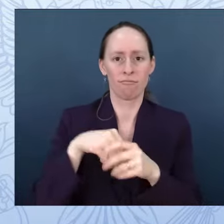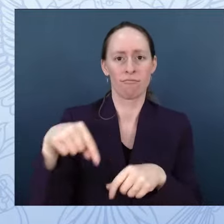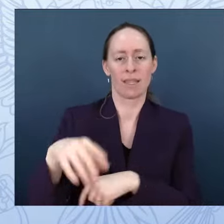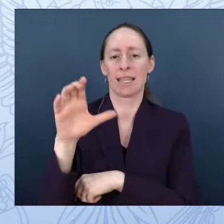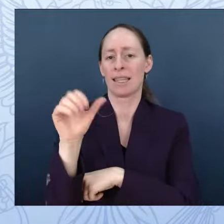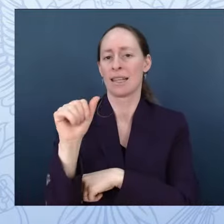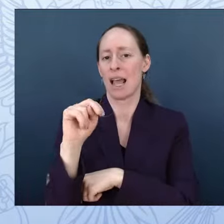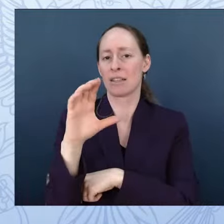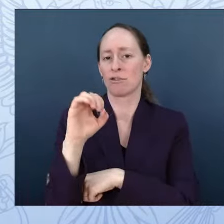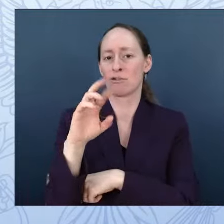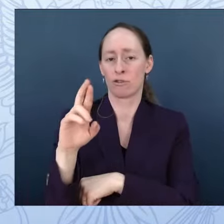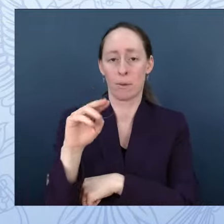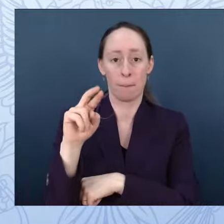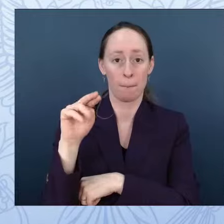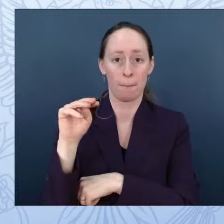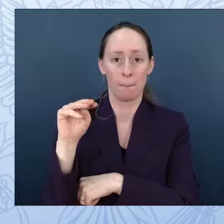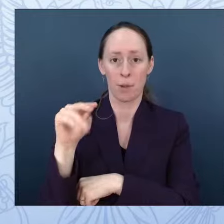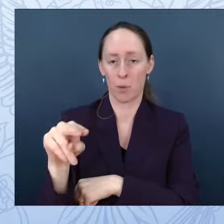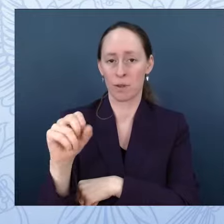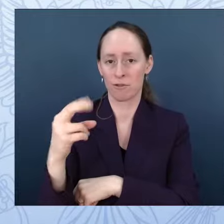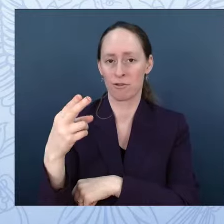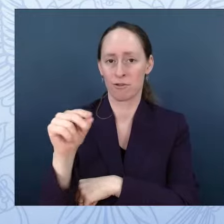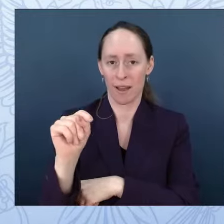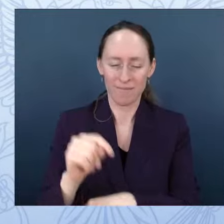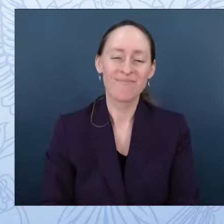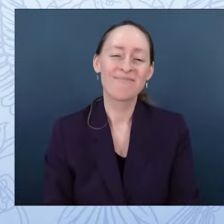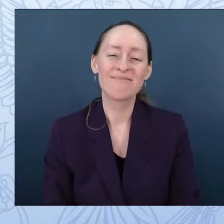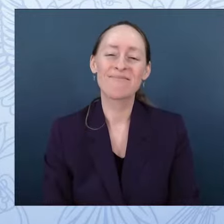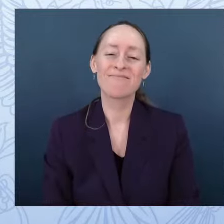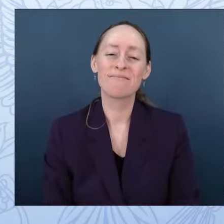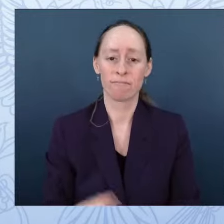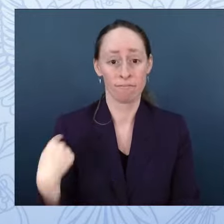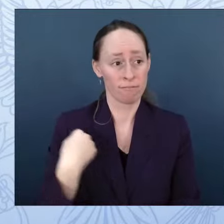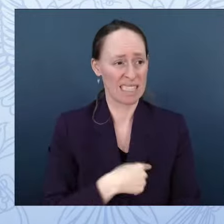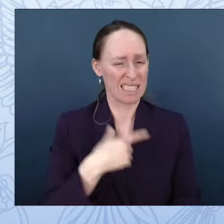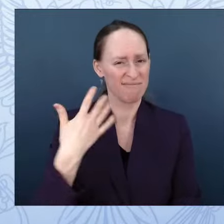for navigating with clinicians, patients and others in the community.